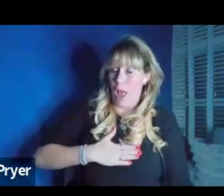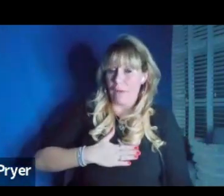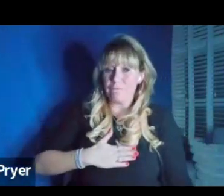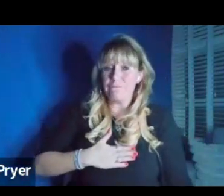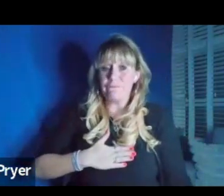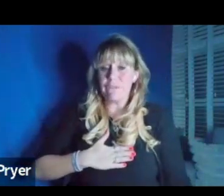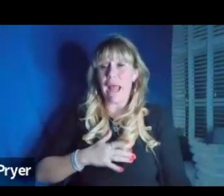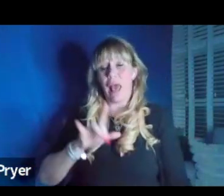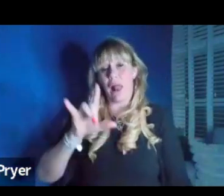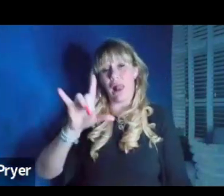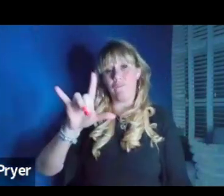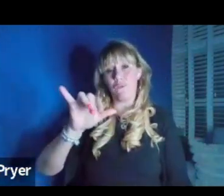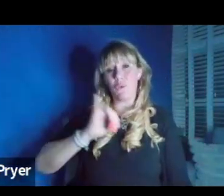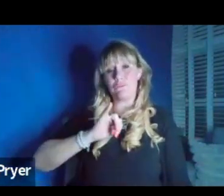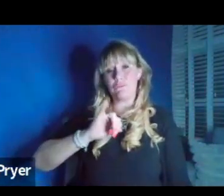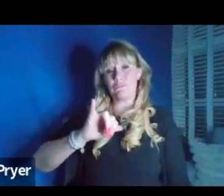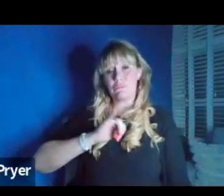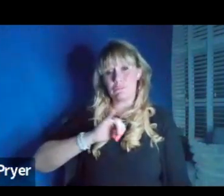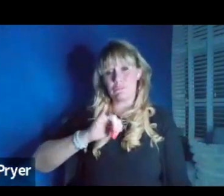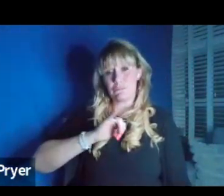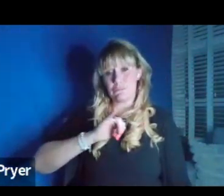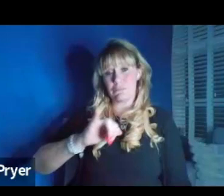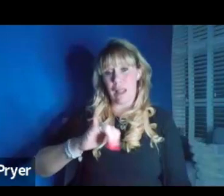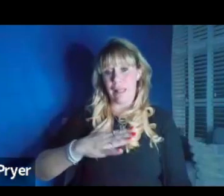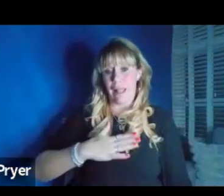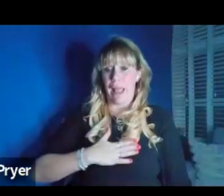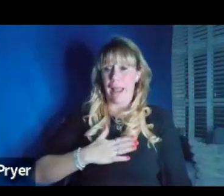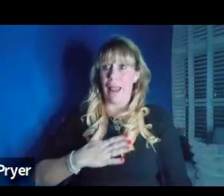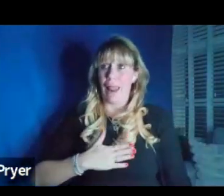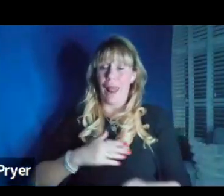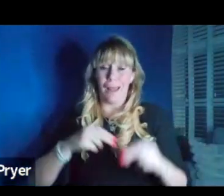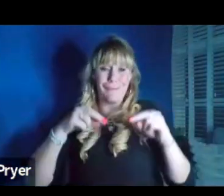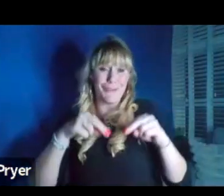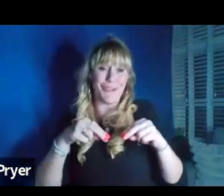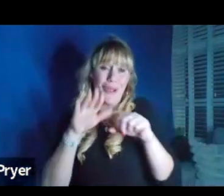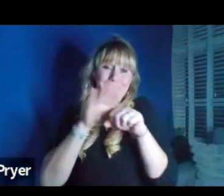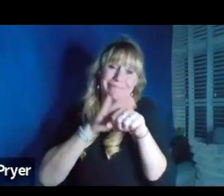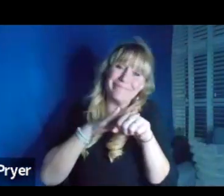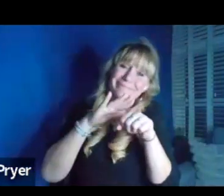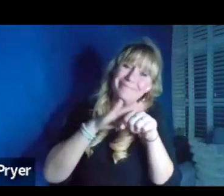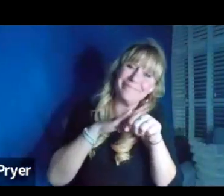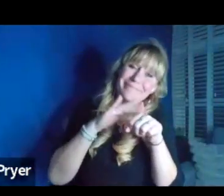like I love furry critters and puppy dogs